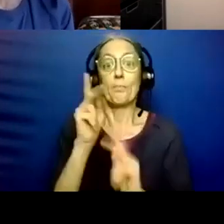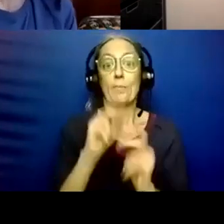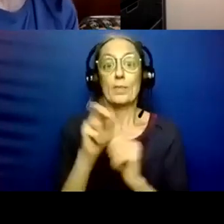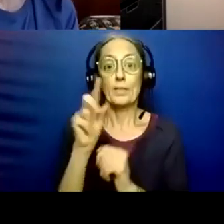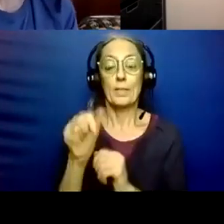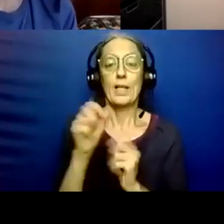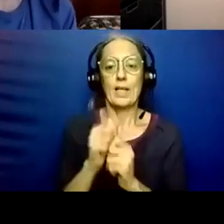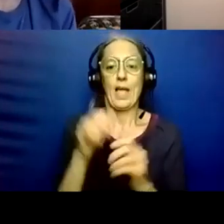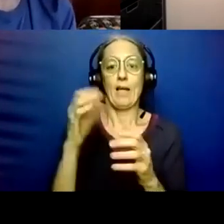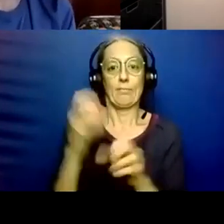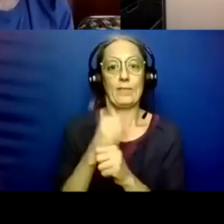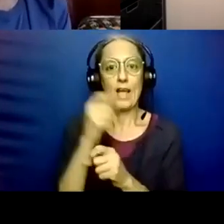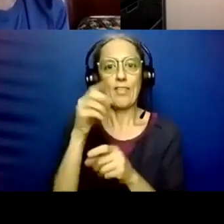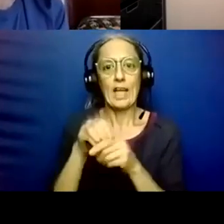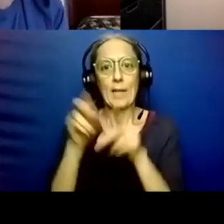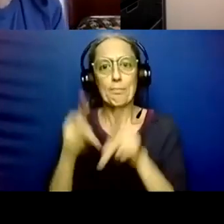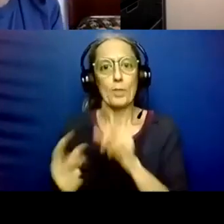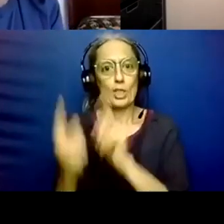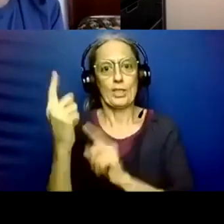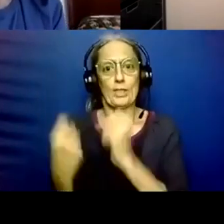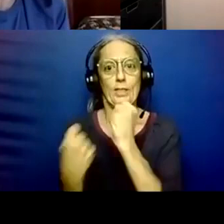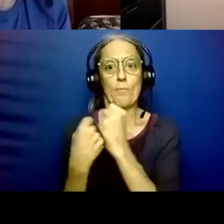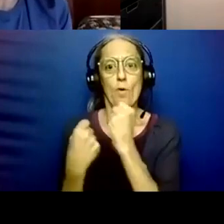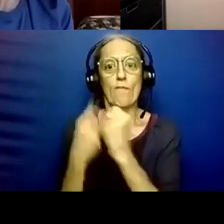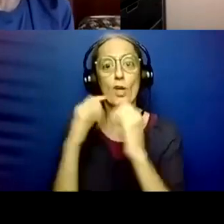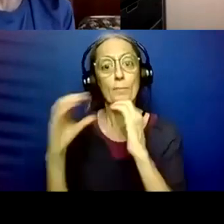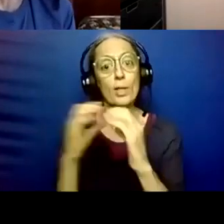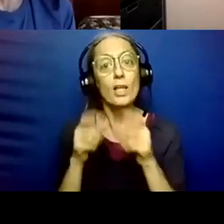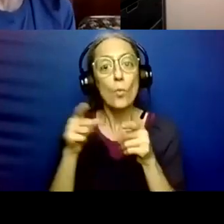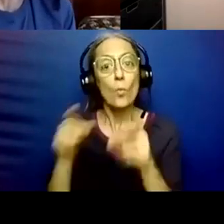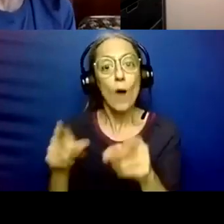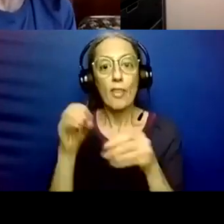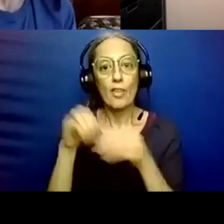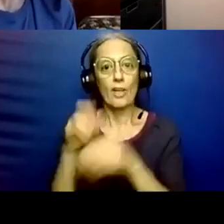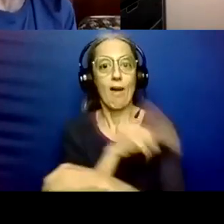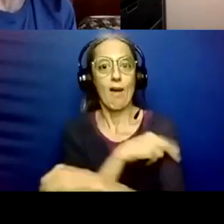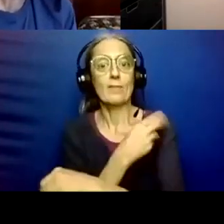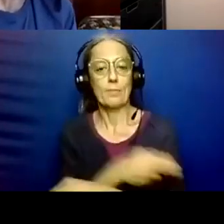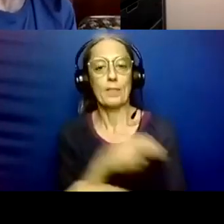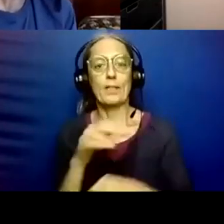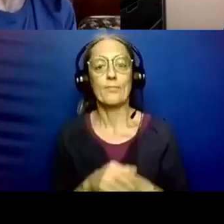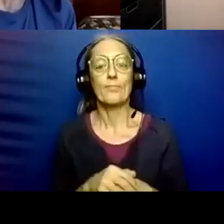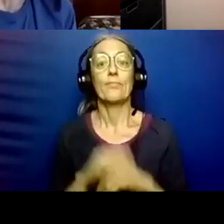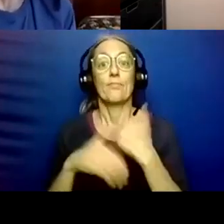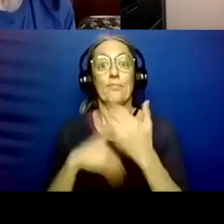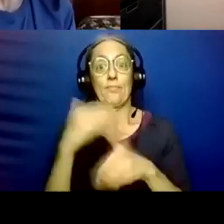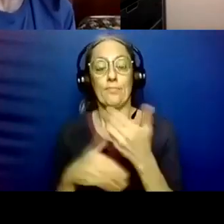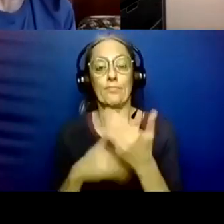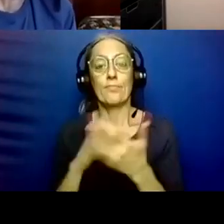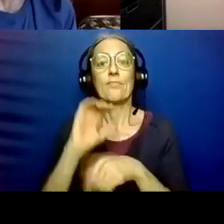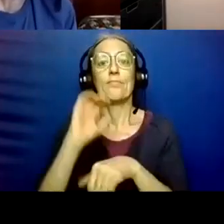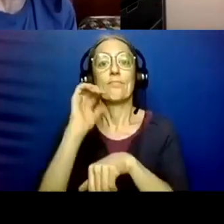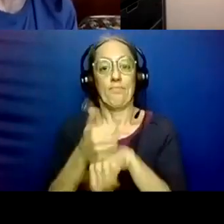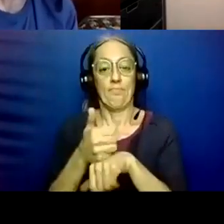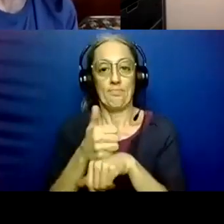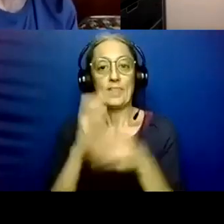they might need to communicate while they are hospitalized. This led to a precedent-setting resolution in early June